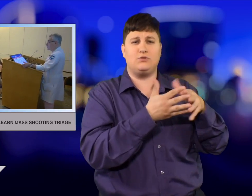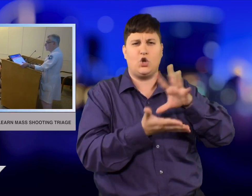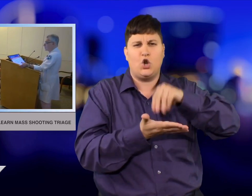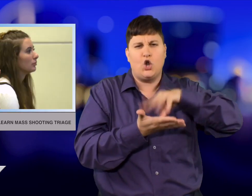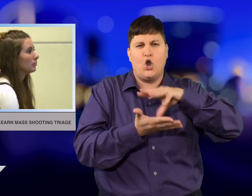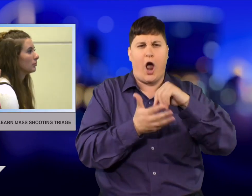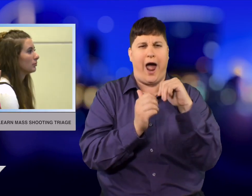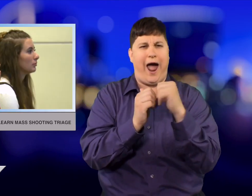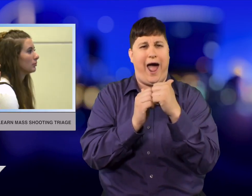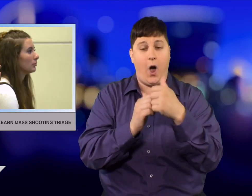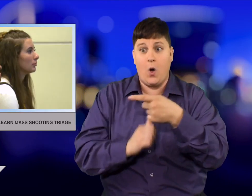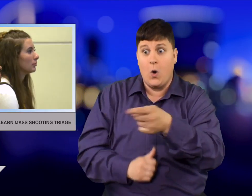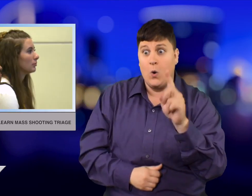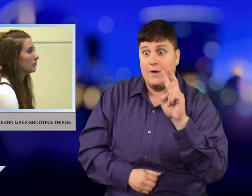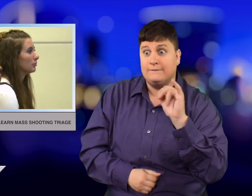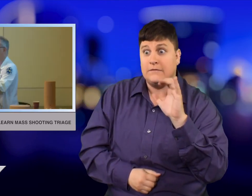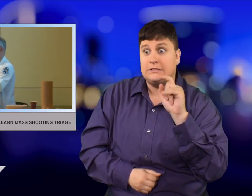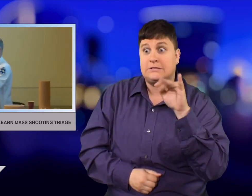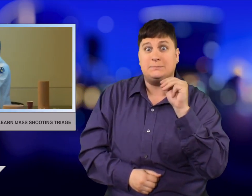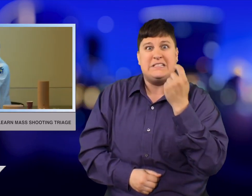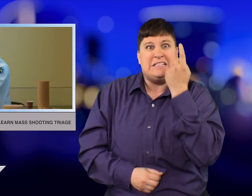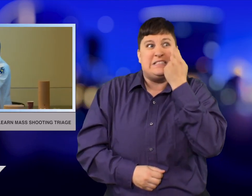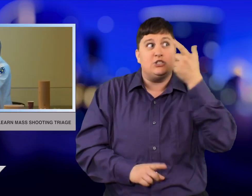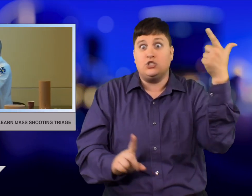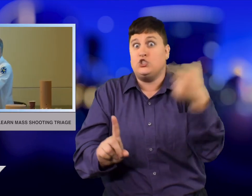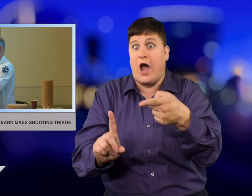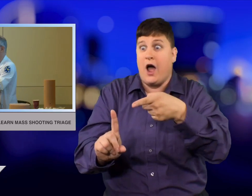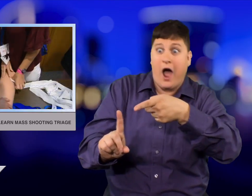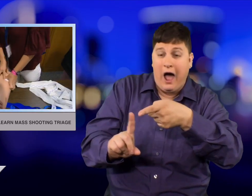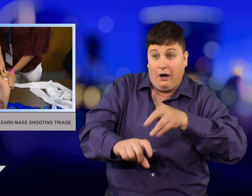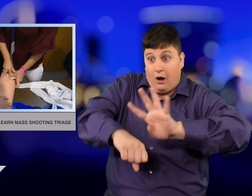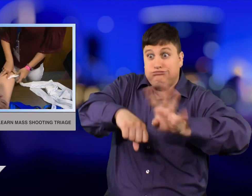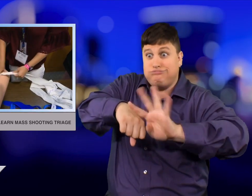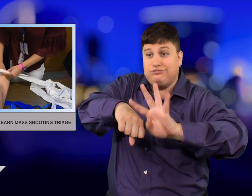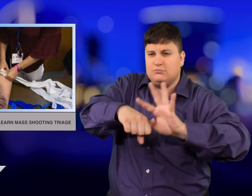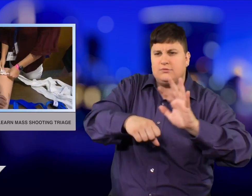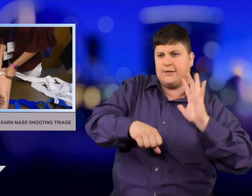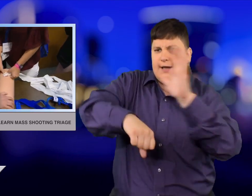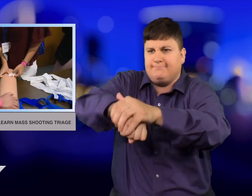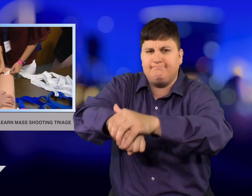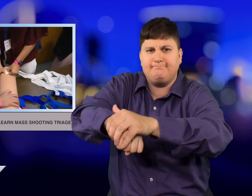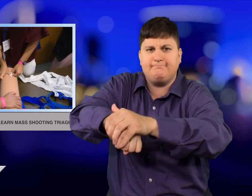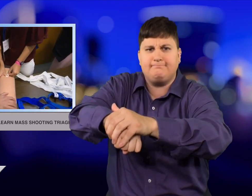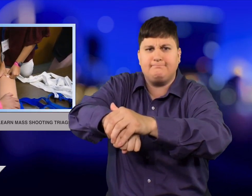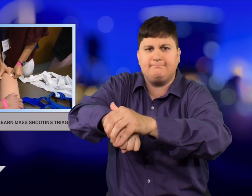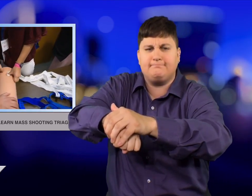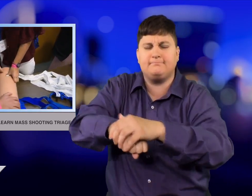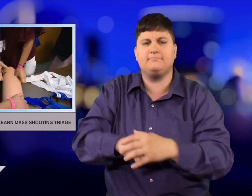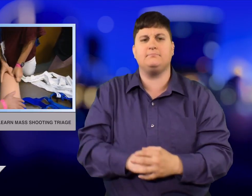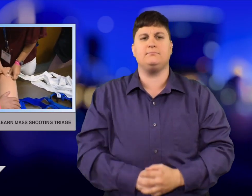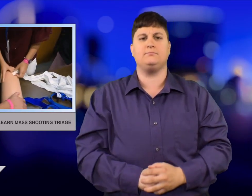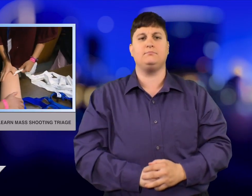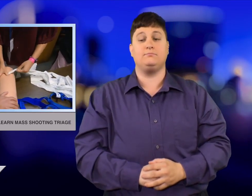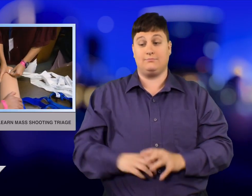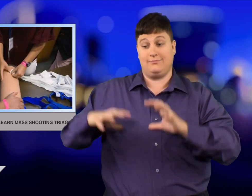to stop bleeding victims from bleeding out.